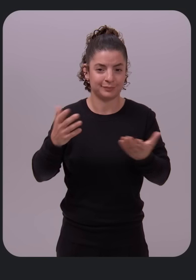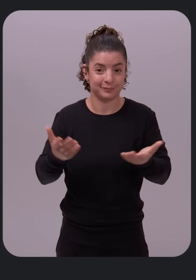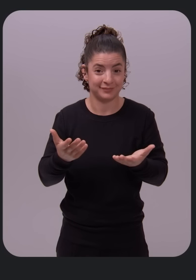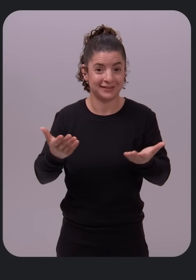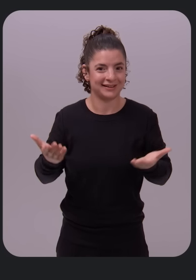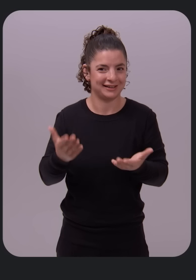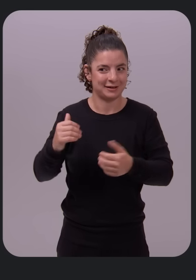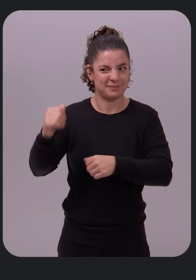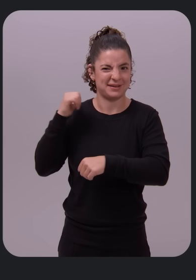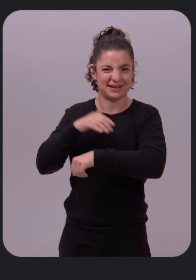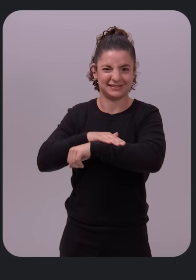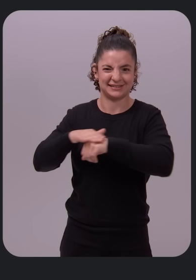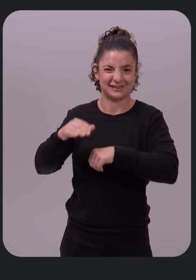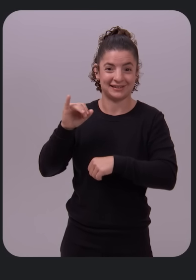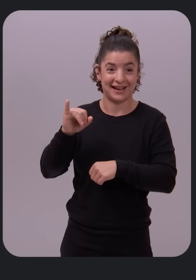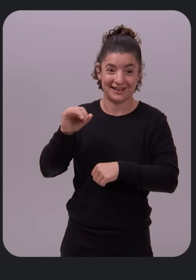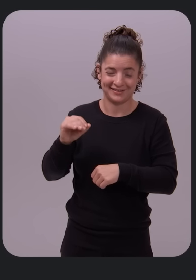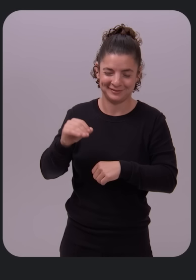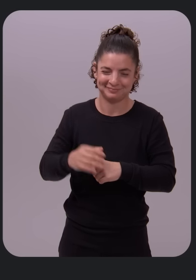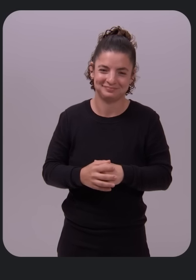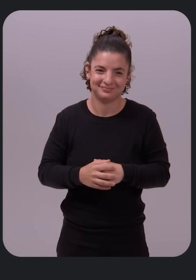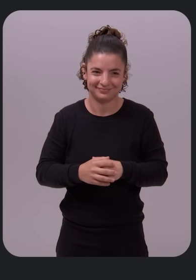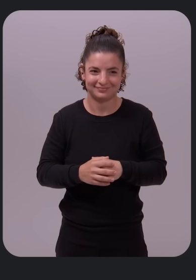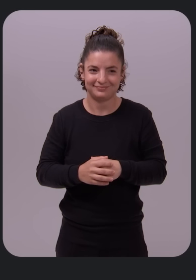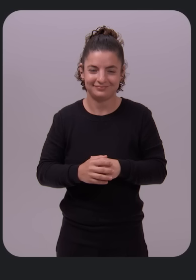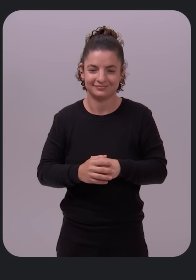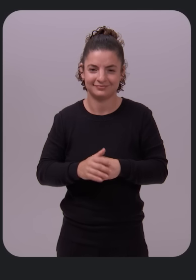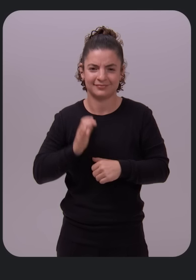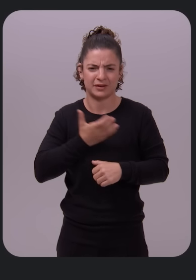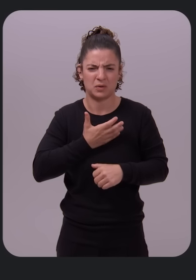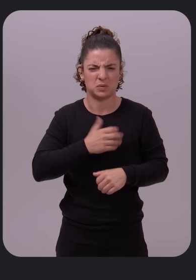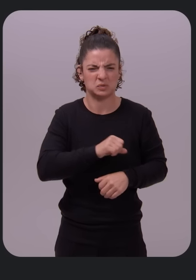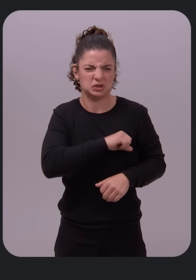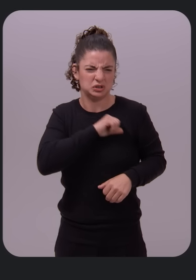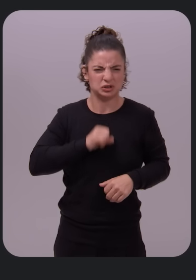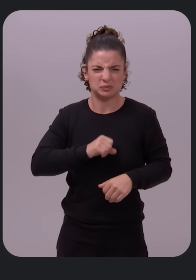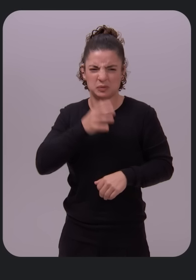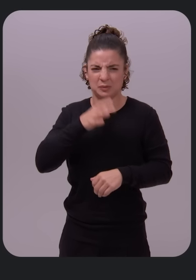right now, backstage at I/O. Our very own superwoman